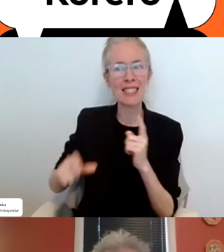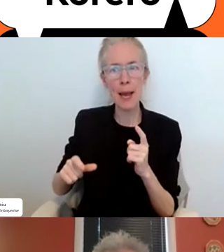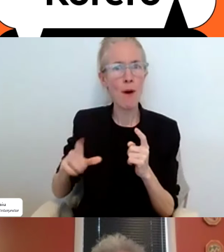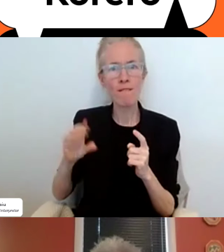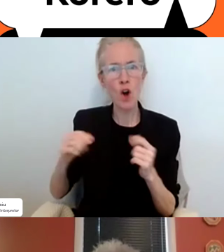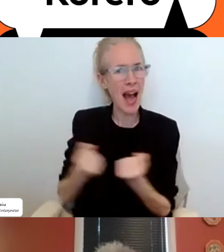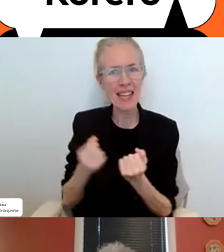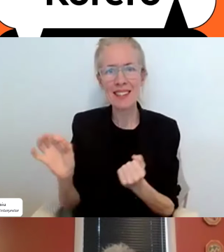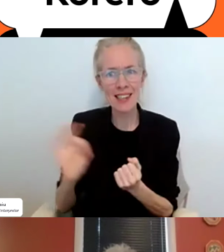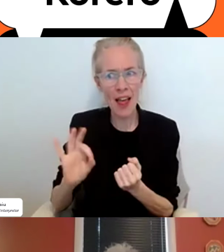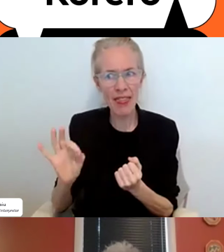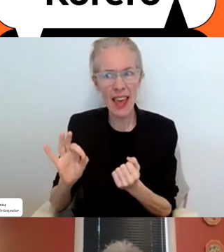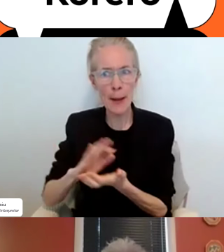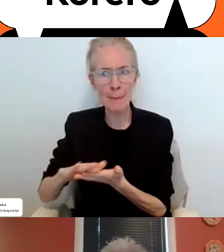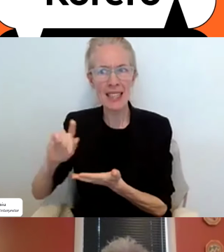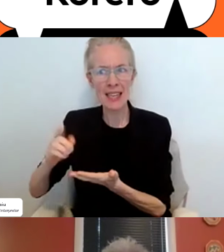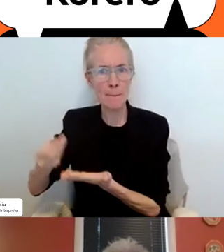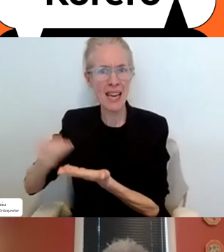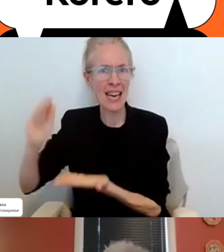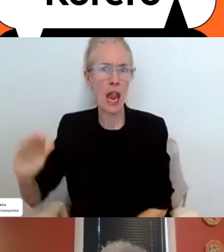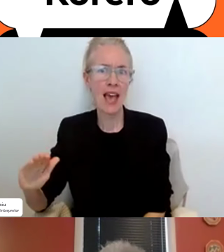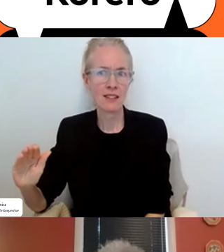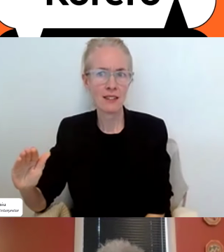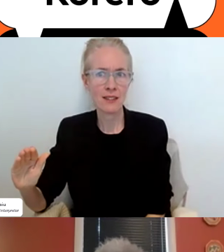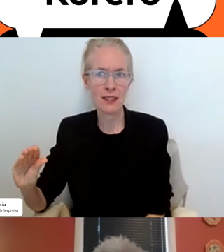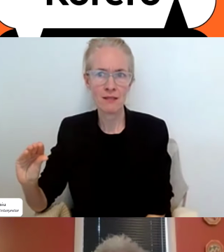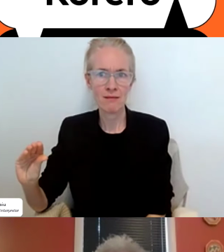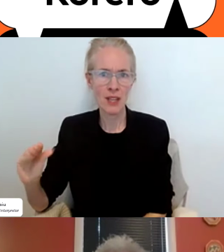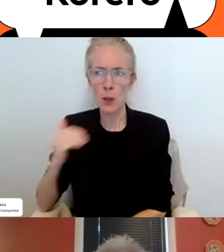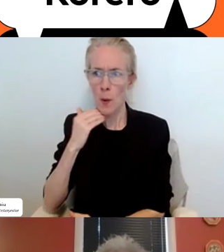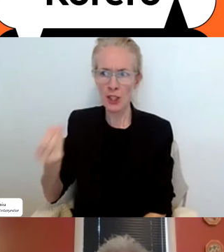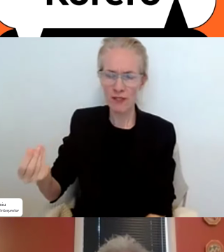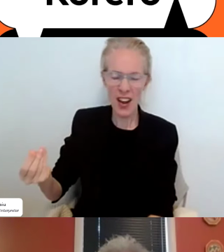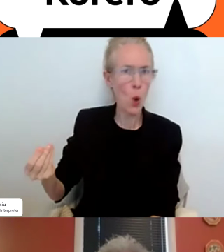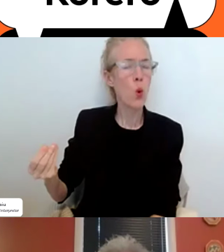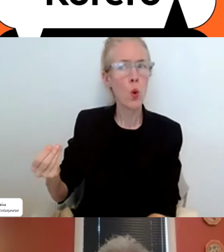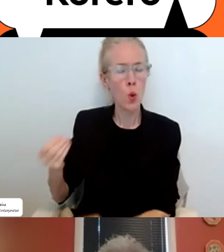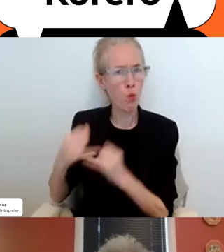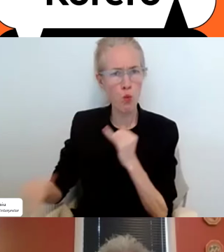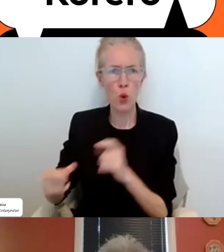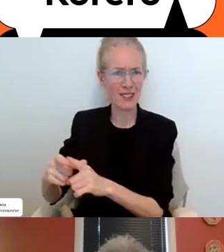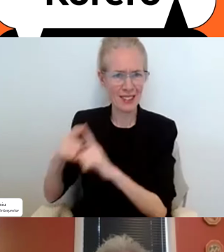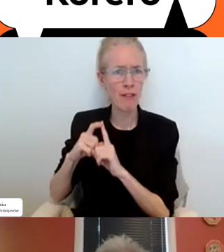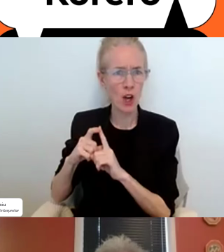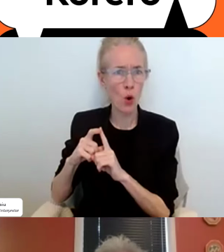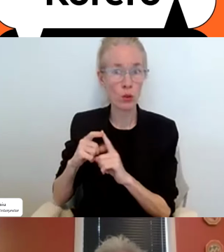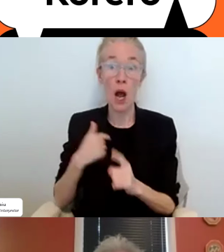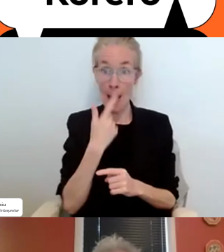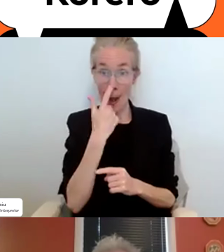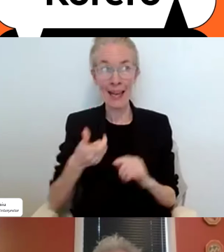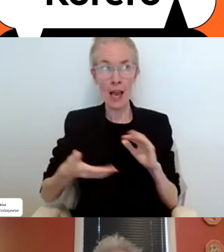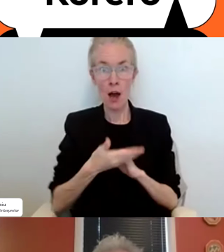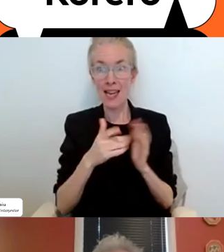got none of that, none of that funding, and it's a hell of a lot harder. But just bear in mind, it can happen to anybody at any